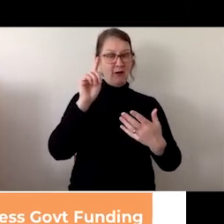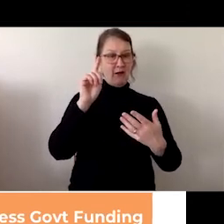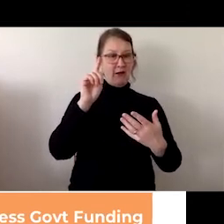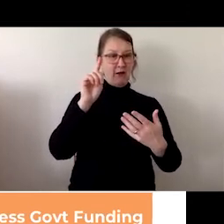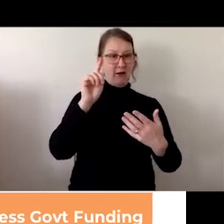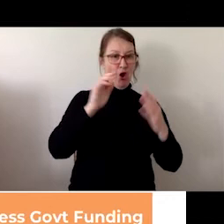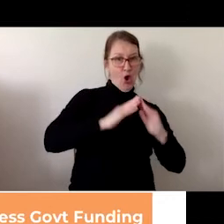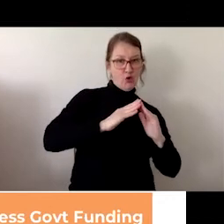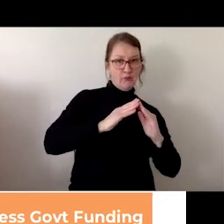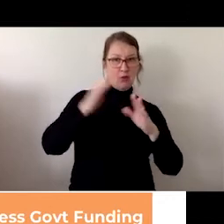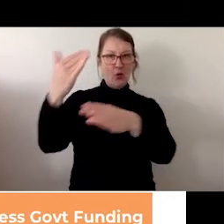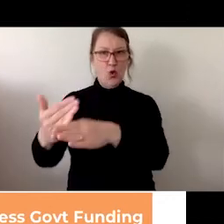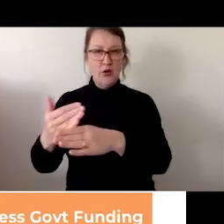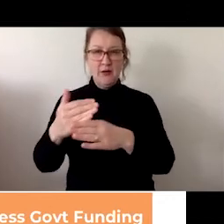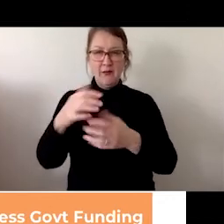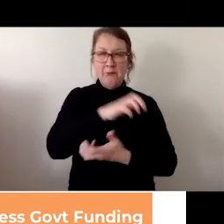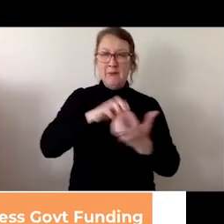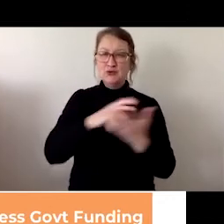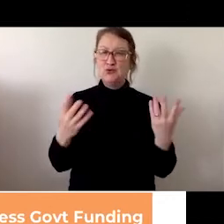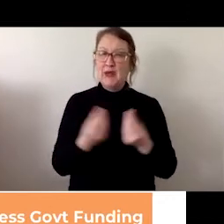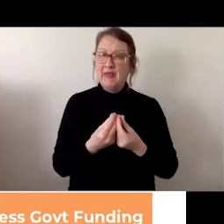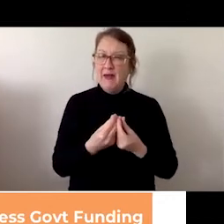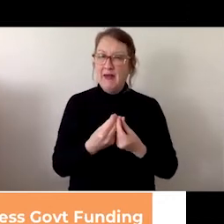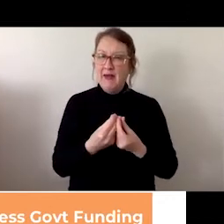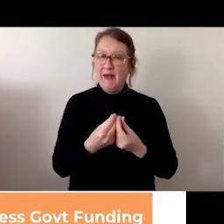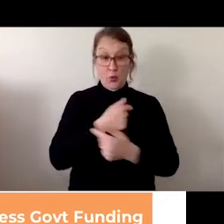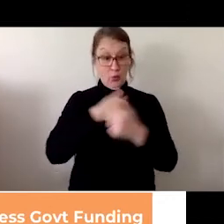this is down to the very way in which we manage our time. The